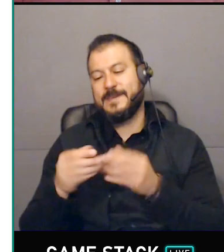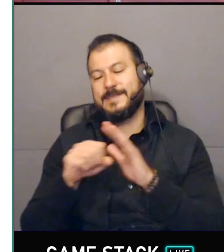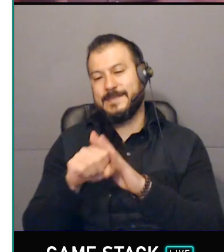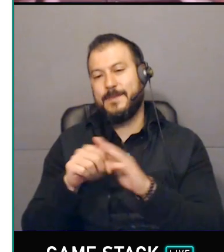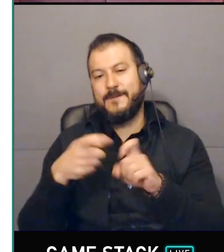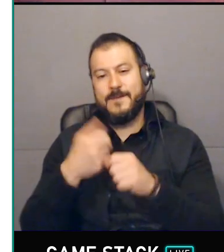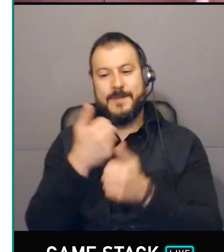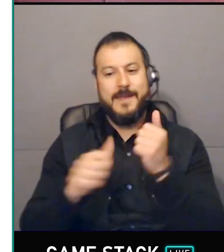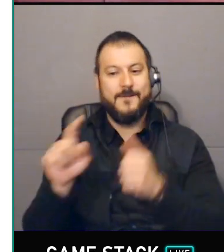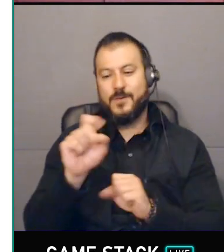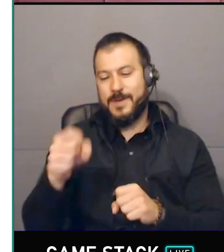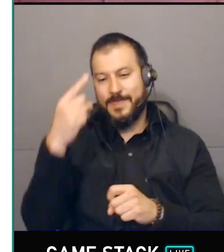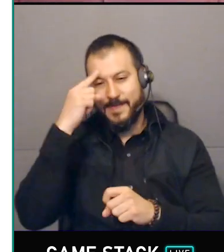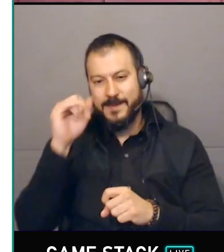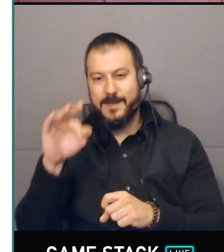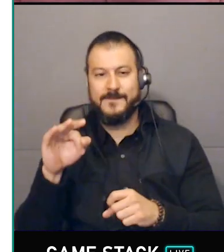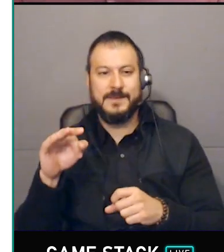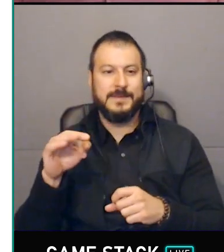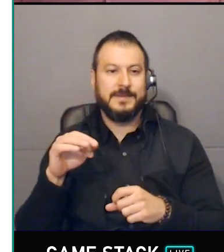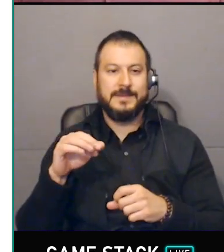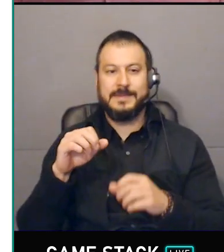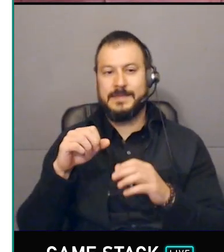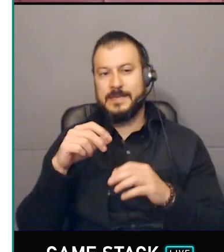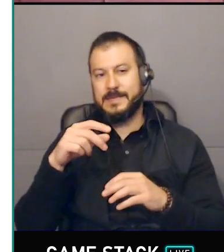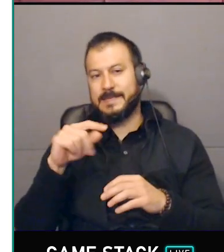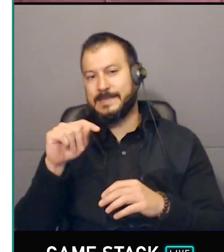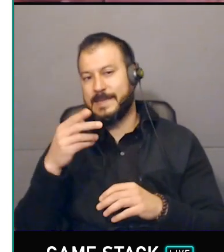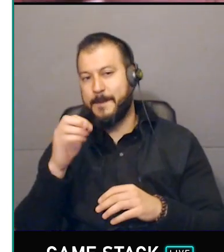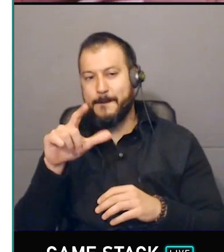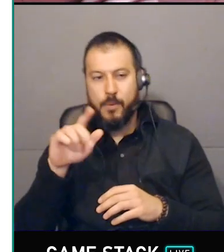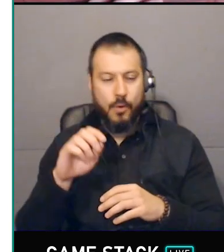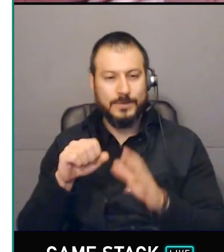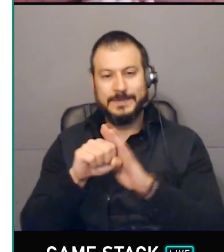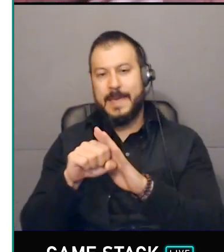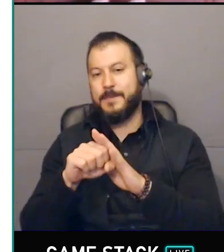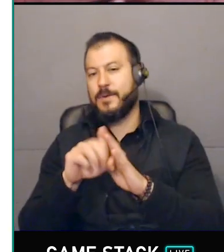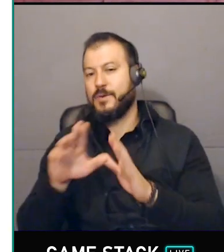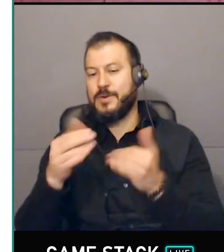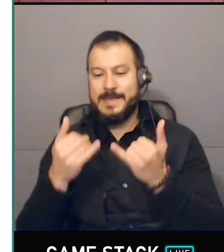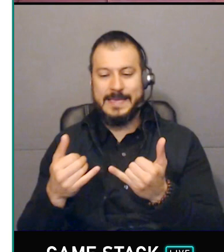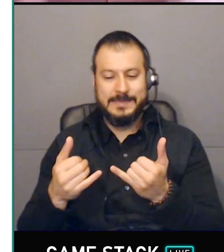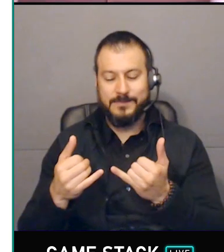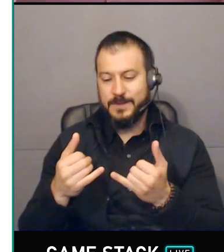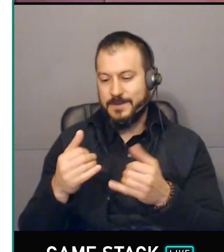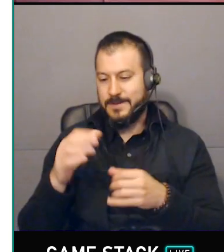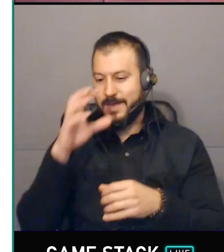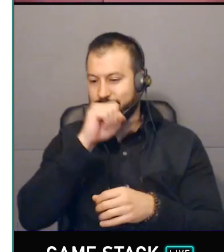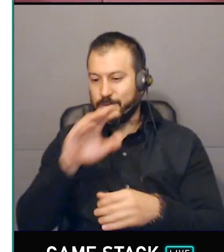samples in from everywhere you can think of: spatial samples, temporal samples, estimate at your current pixel,